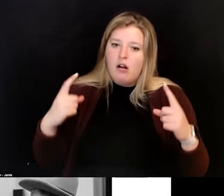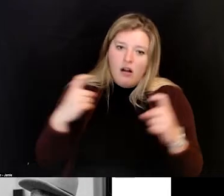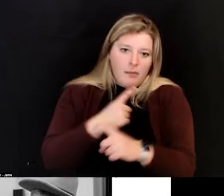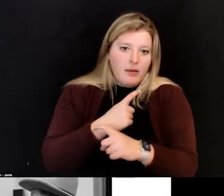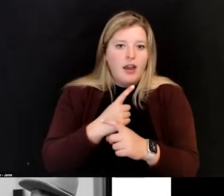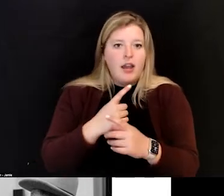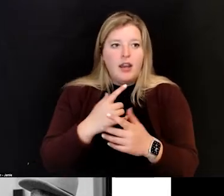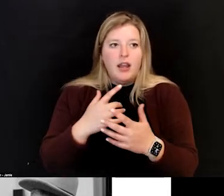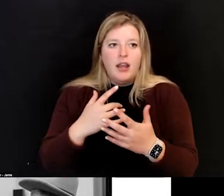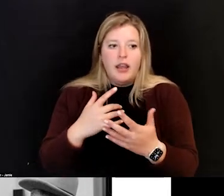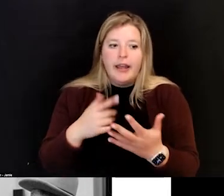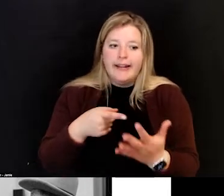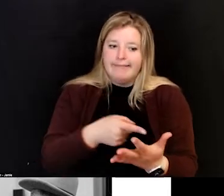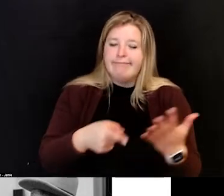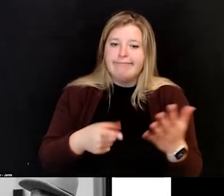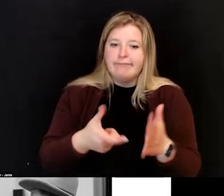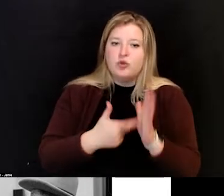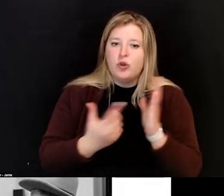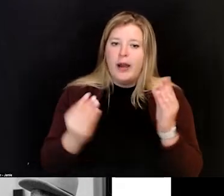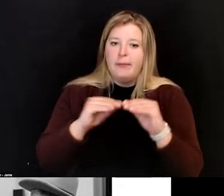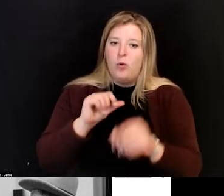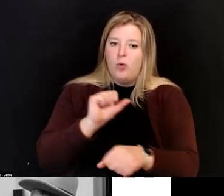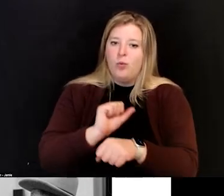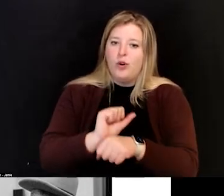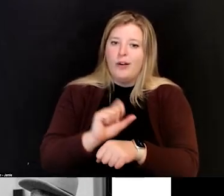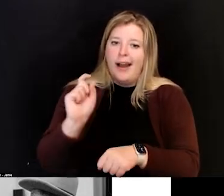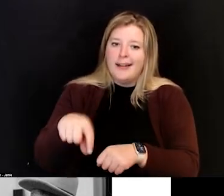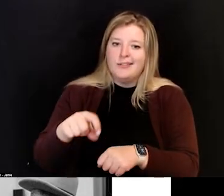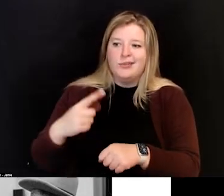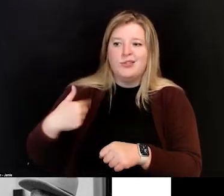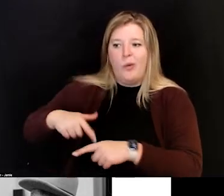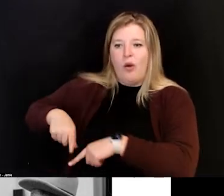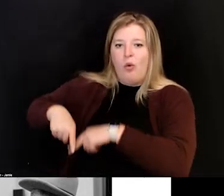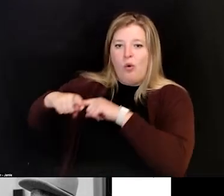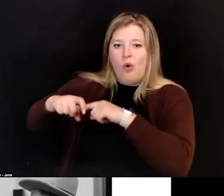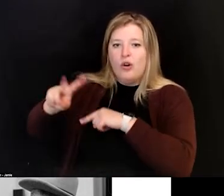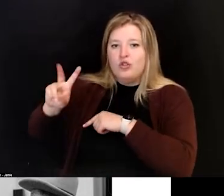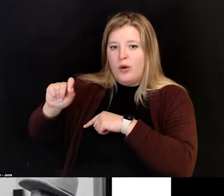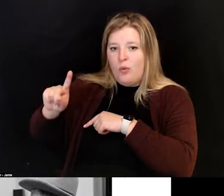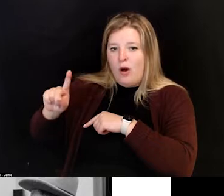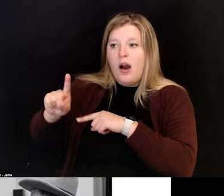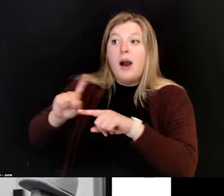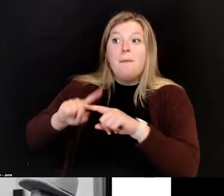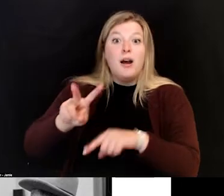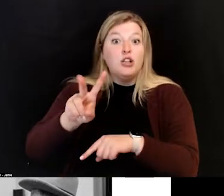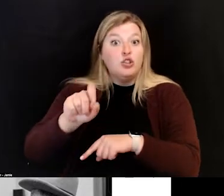that they required a lot more work. And so that is what's coming in the next round.